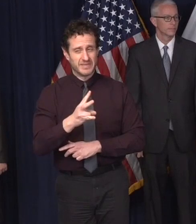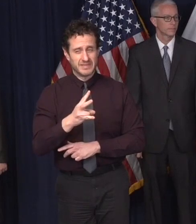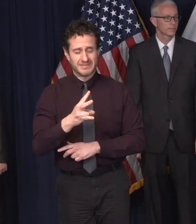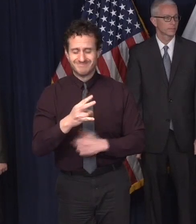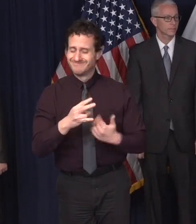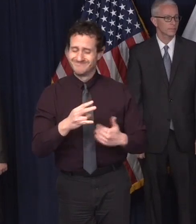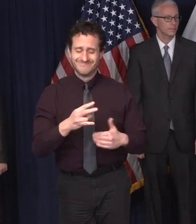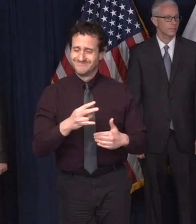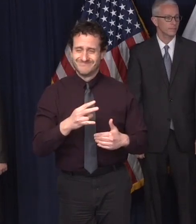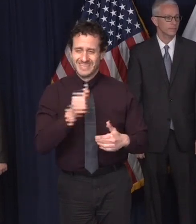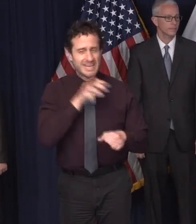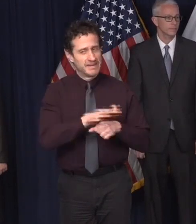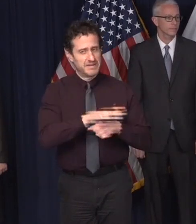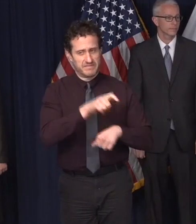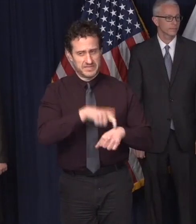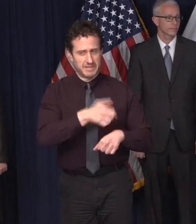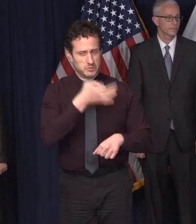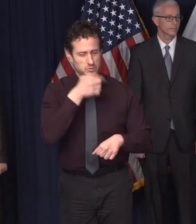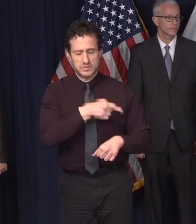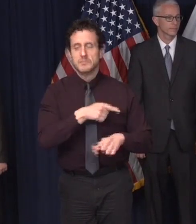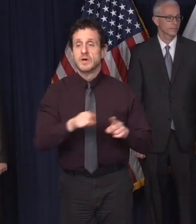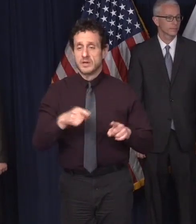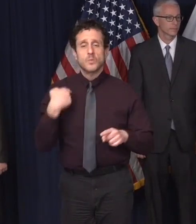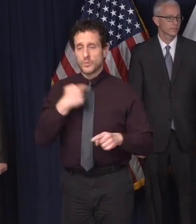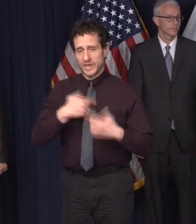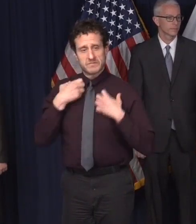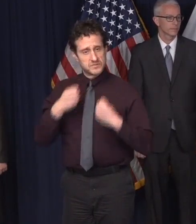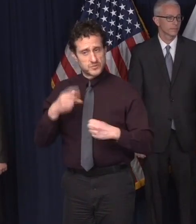TO TELL YOU WHEN WE CAN START TO